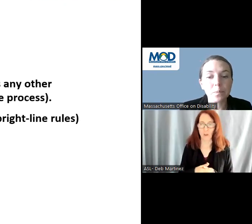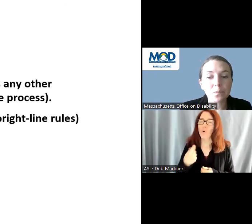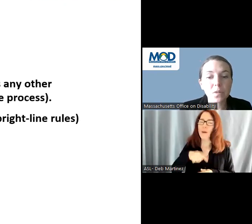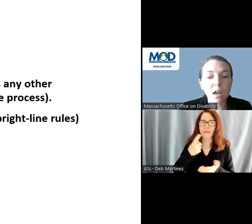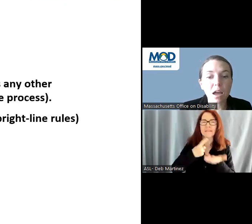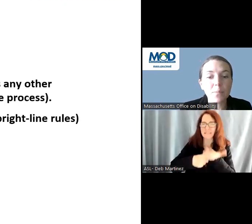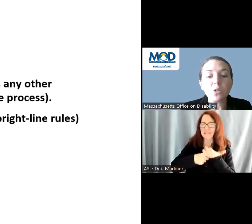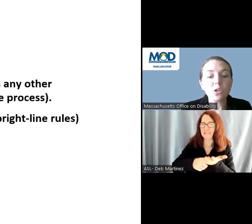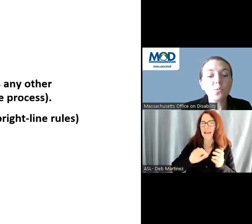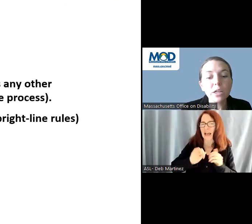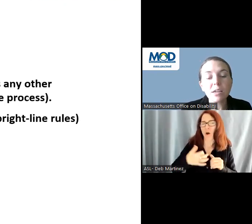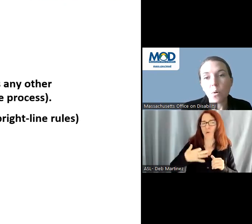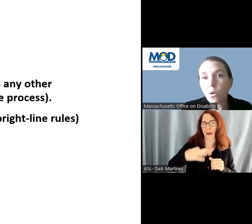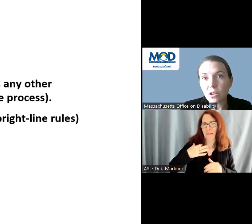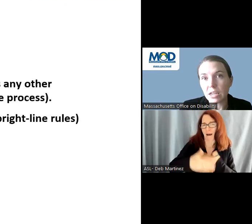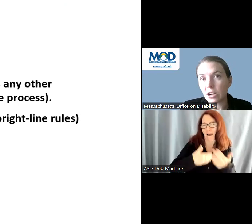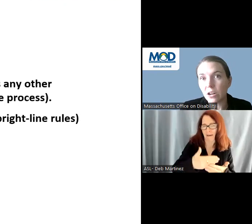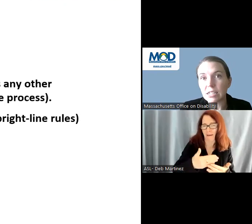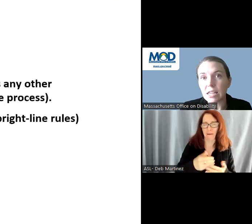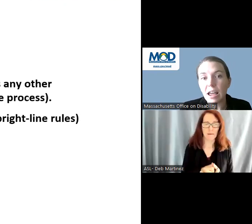but what's really important here is that